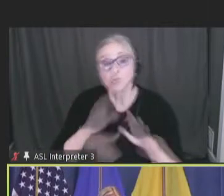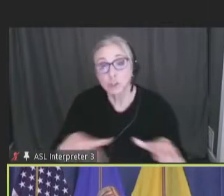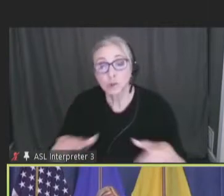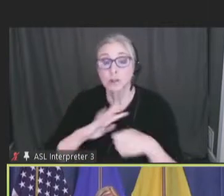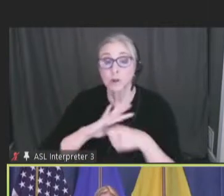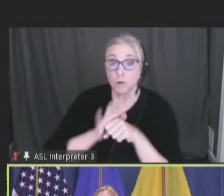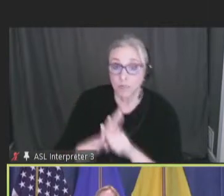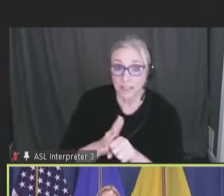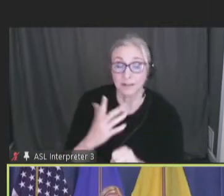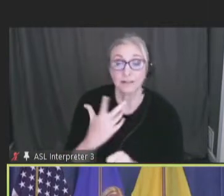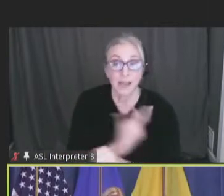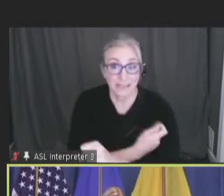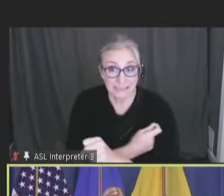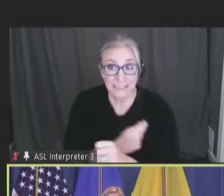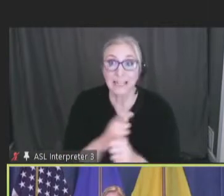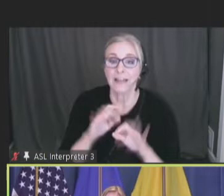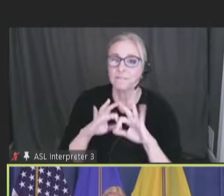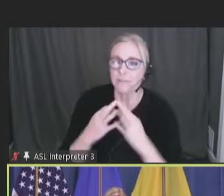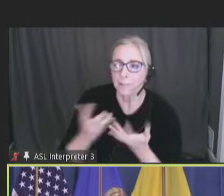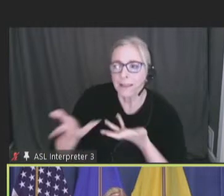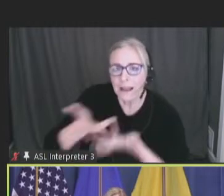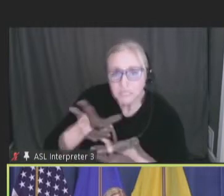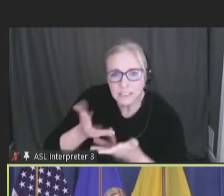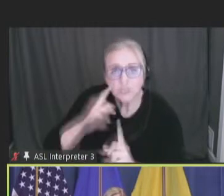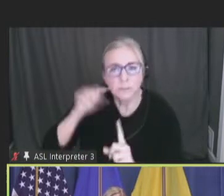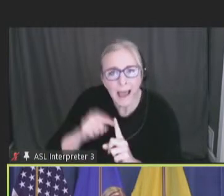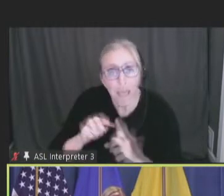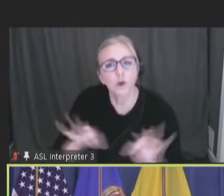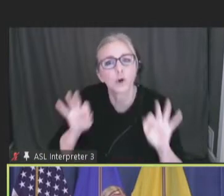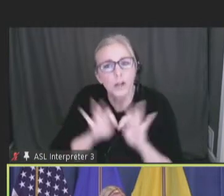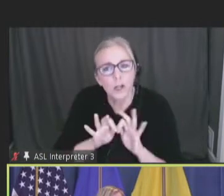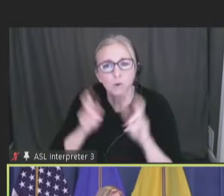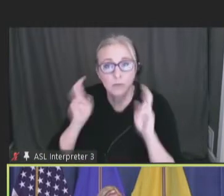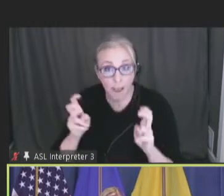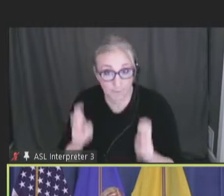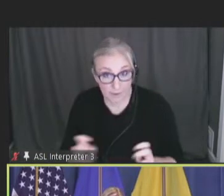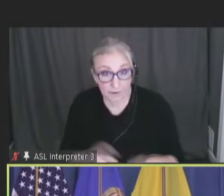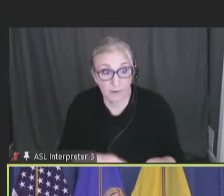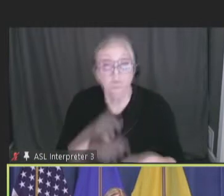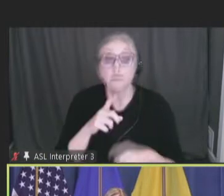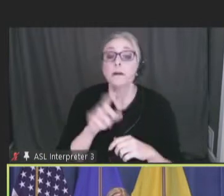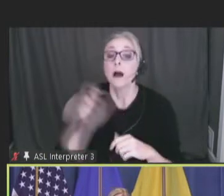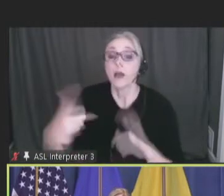and created family conversations about the critical topic. Another example of